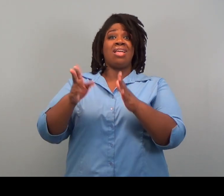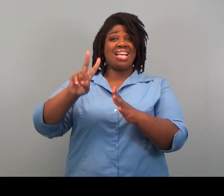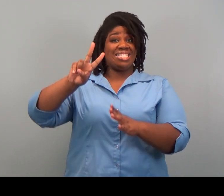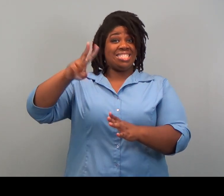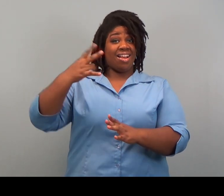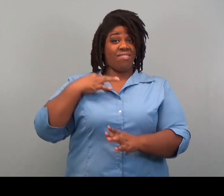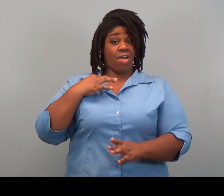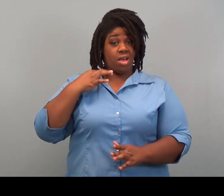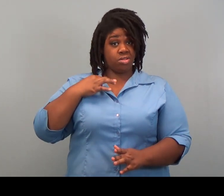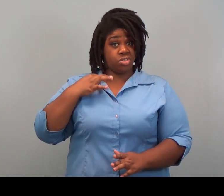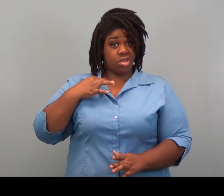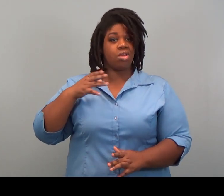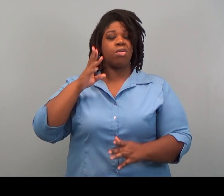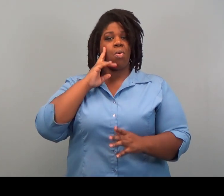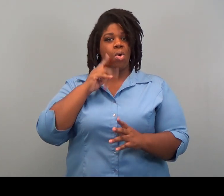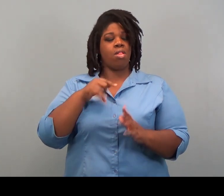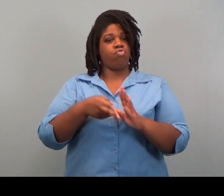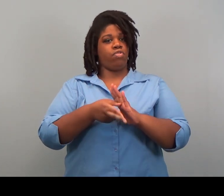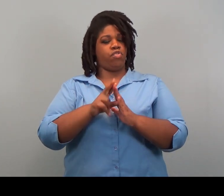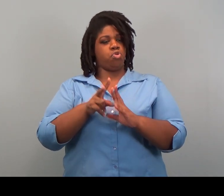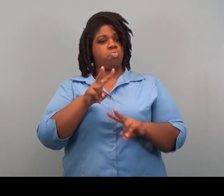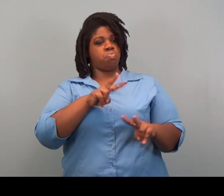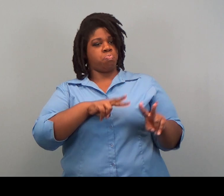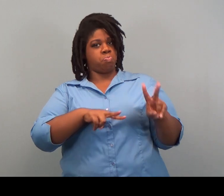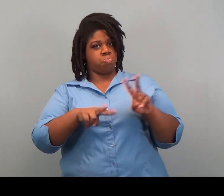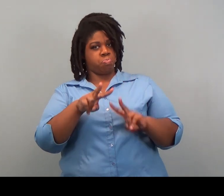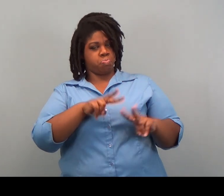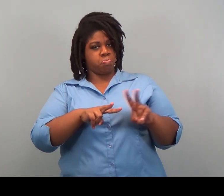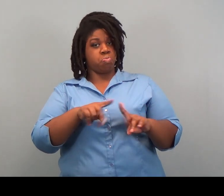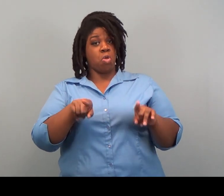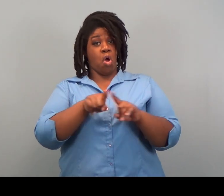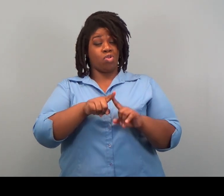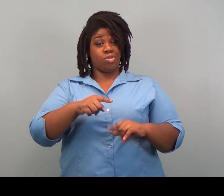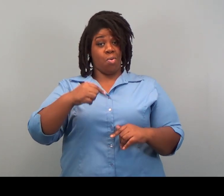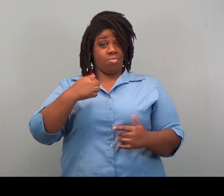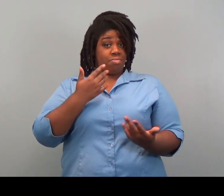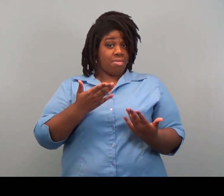And then overseen, supervised, by myself